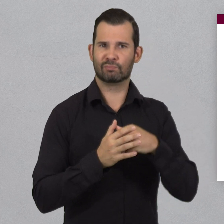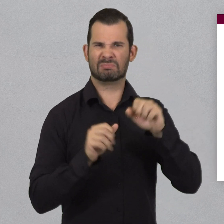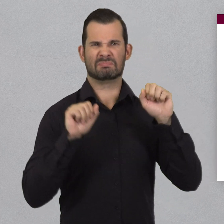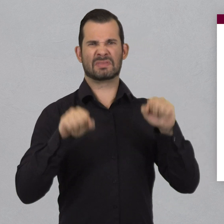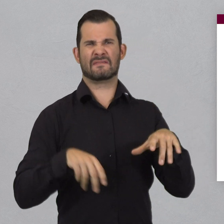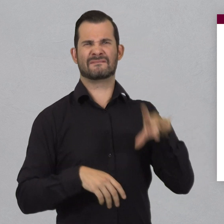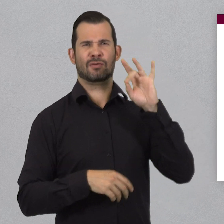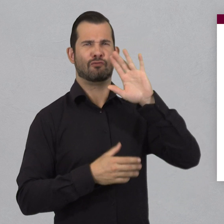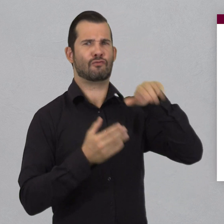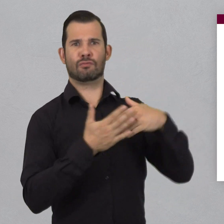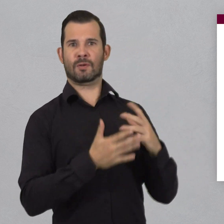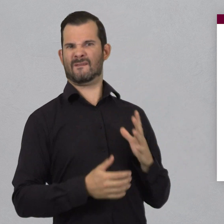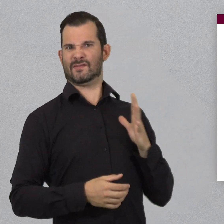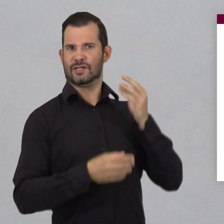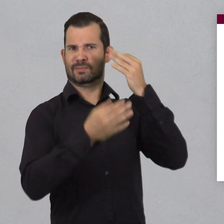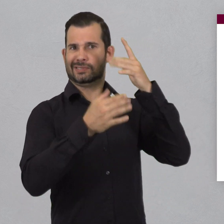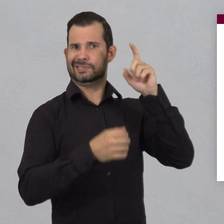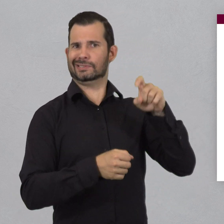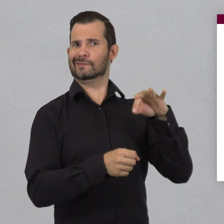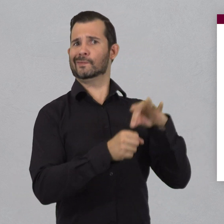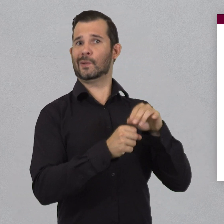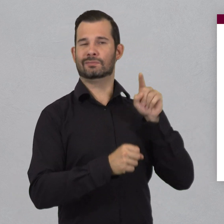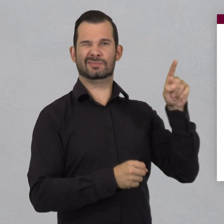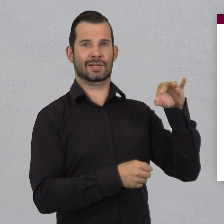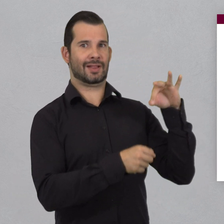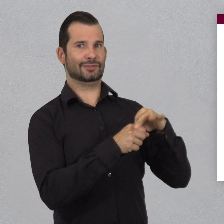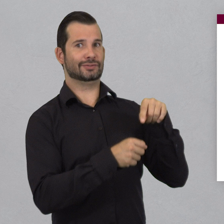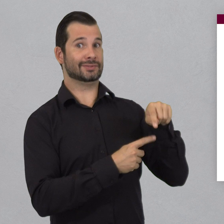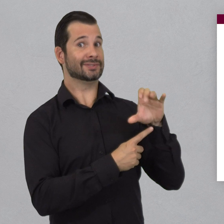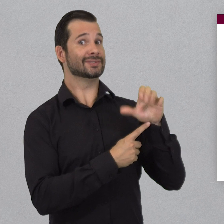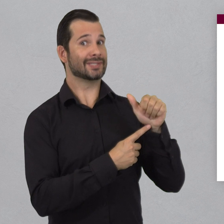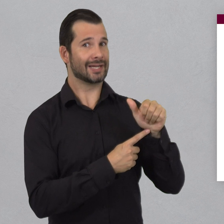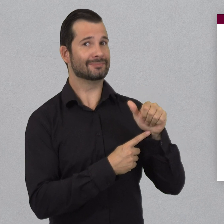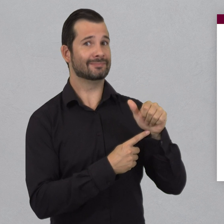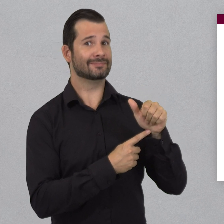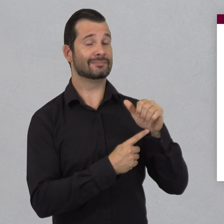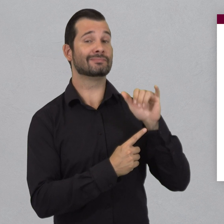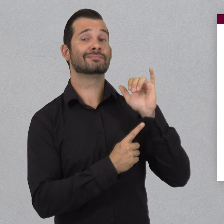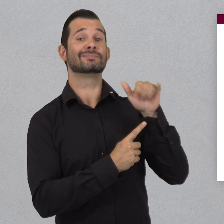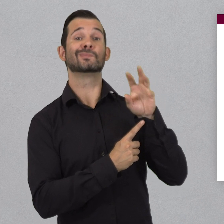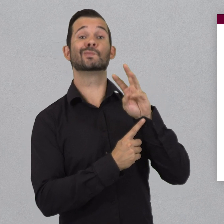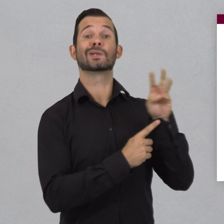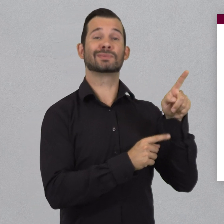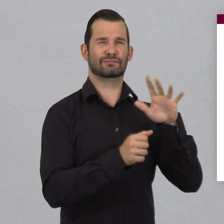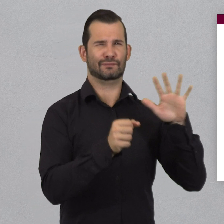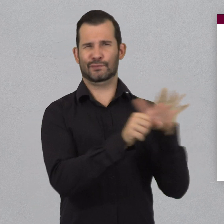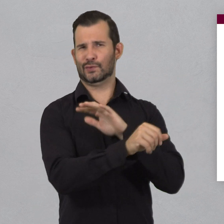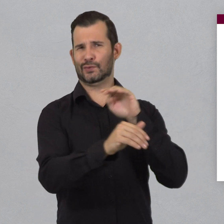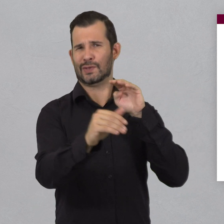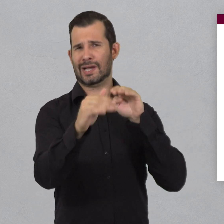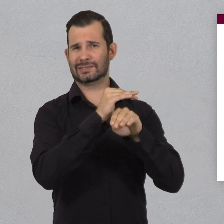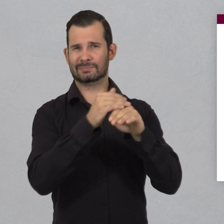the official information you need to vote at elections.ca. The website is fully accessible